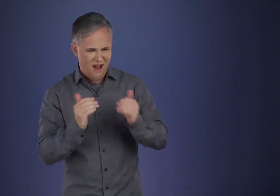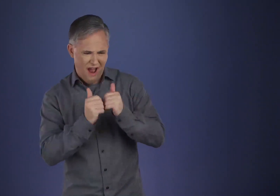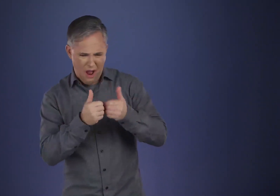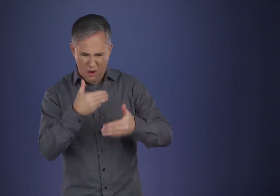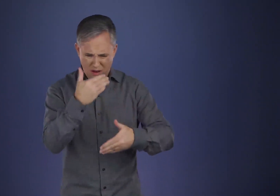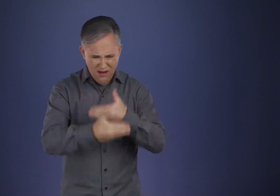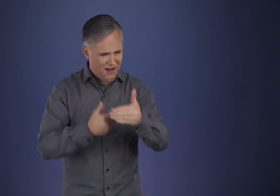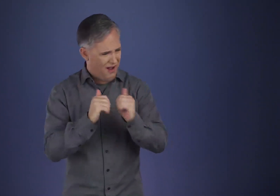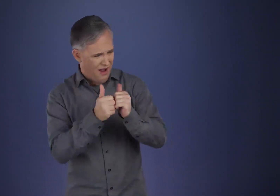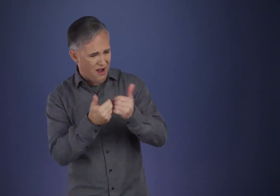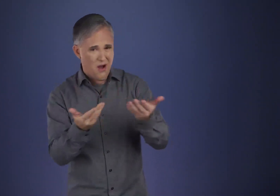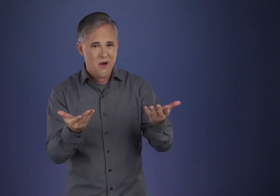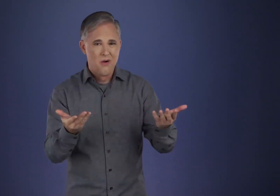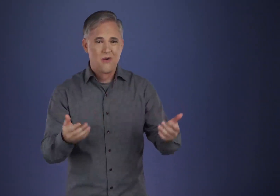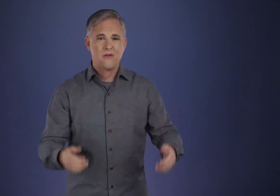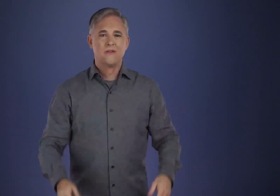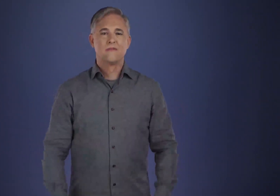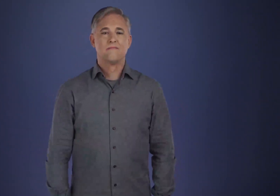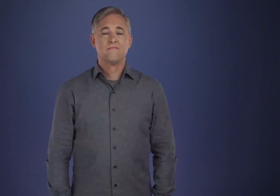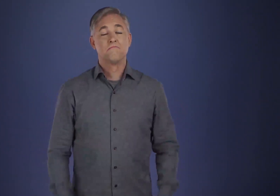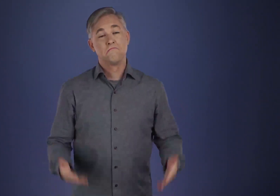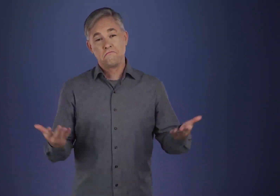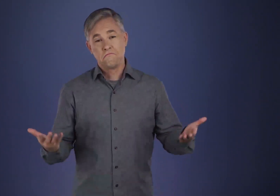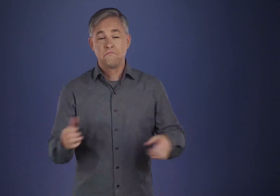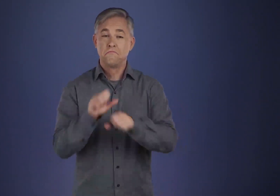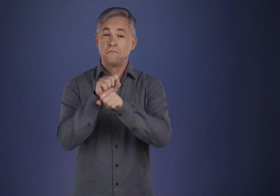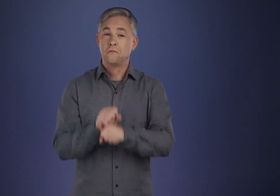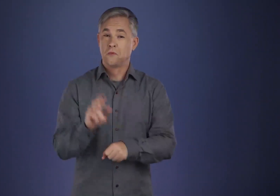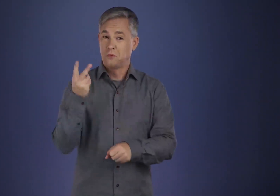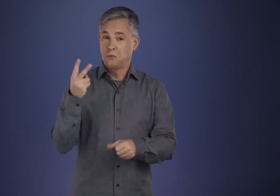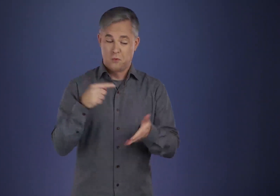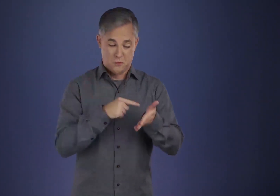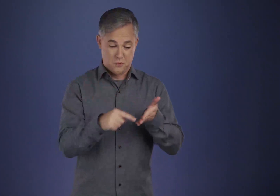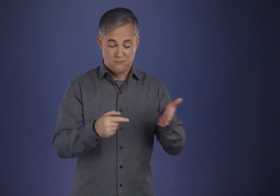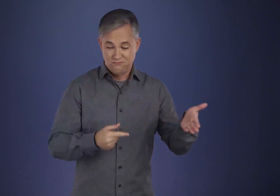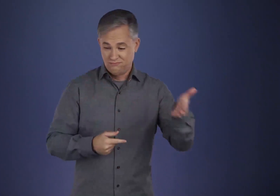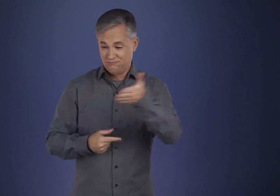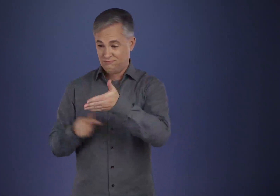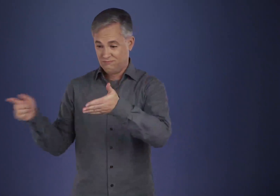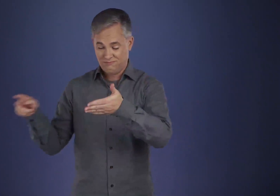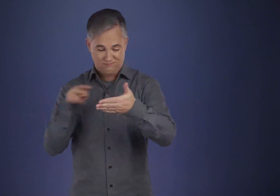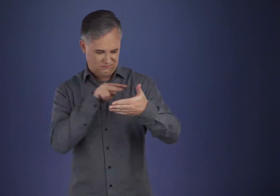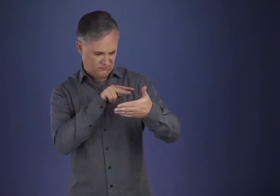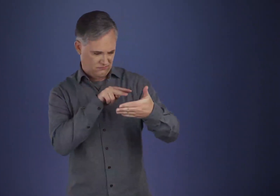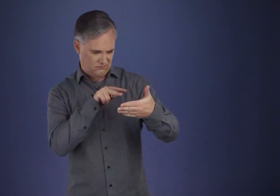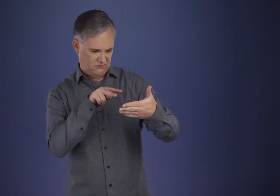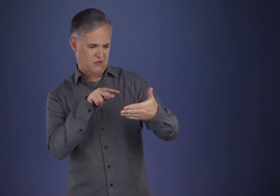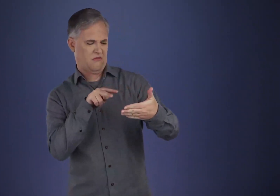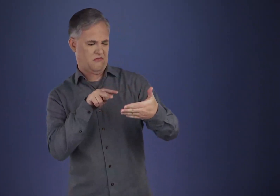These practical folk then read Tradition Two, and learn that the sole authority in A.A.